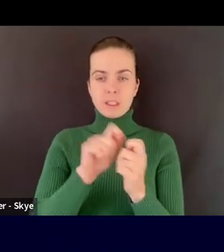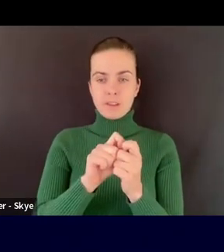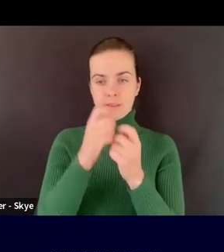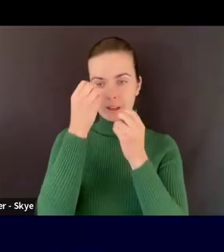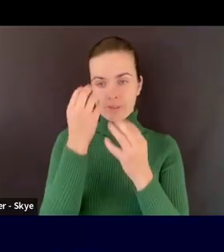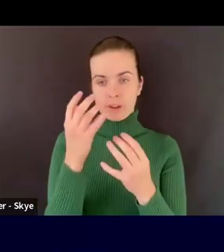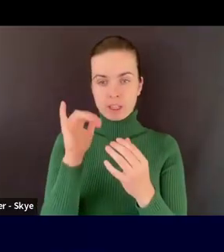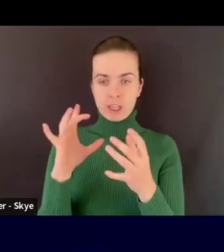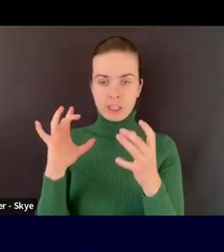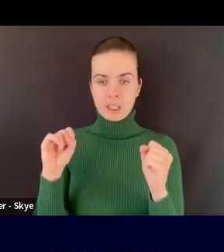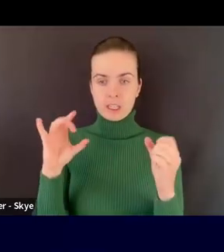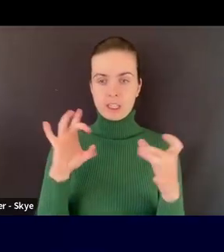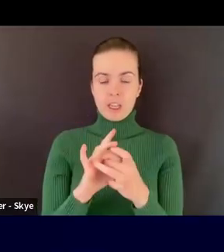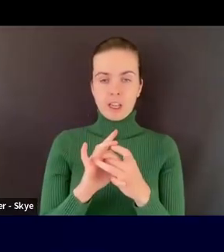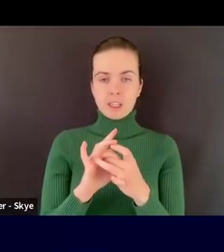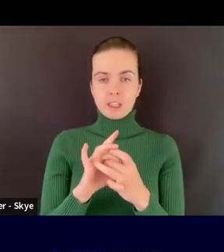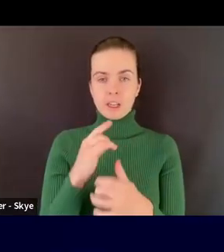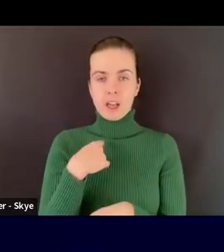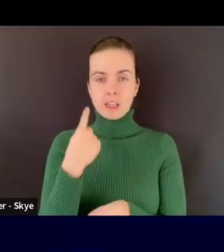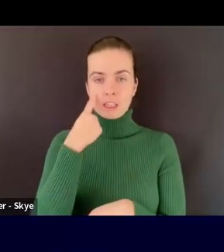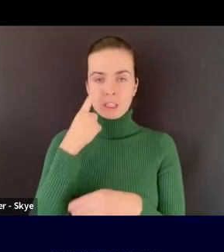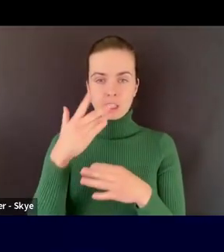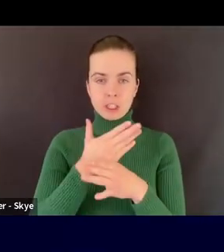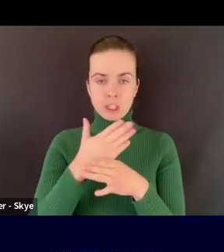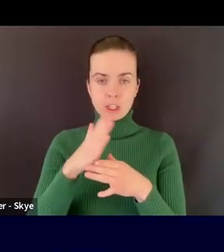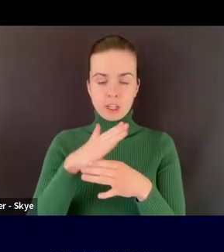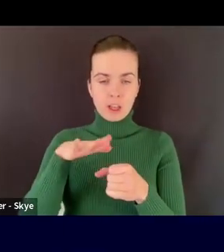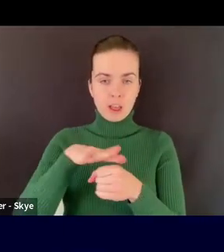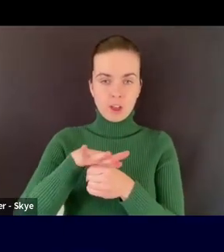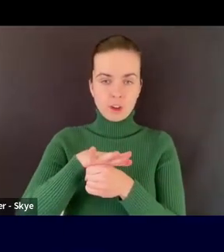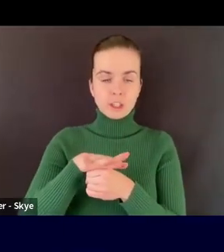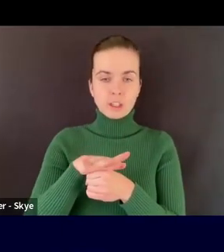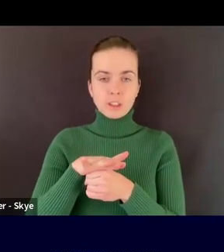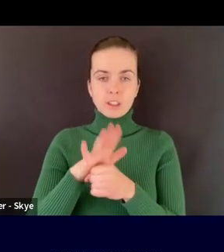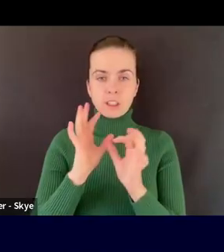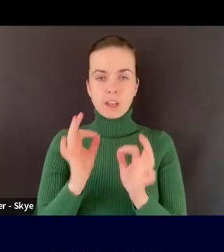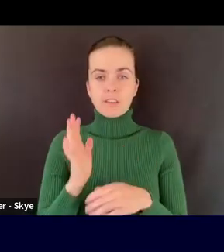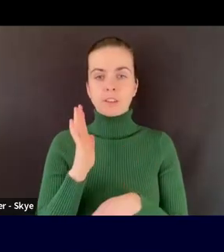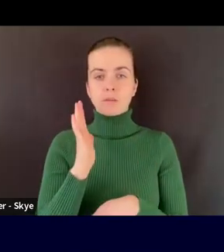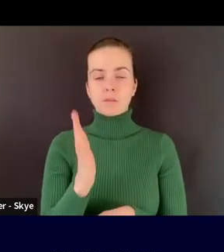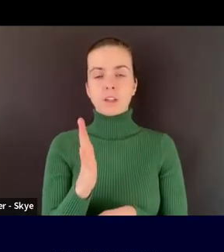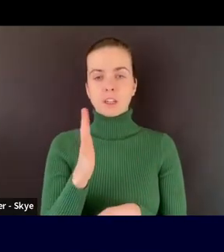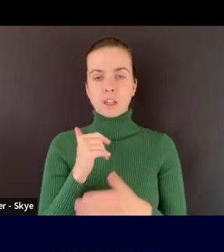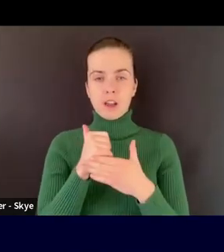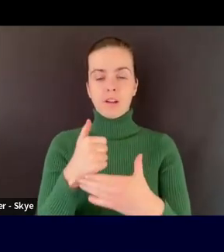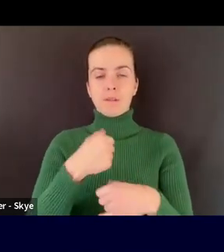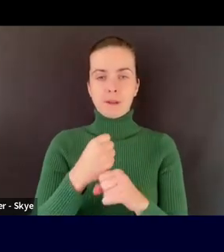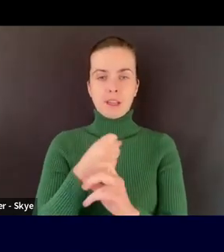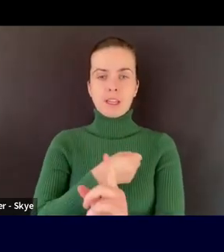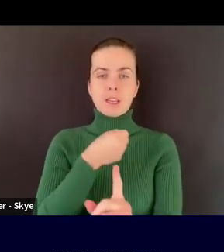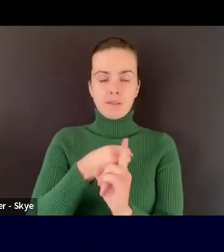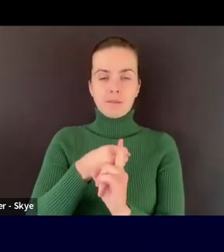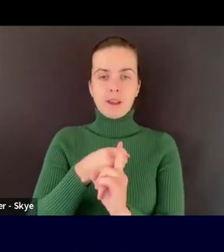to home. And I think that sharing it locally definitely would help make an impact. And also